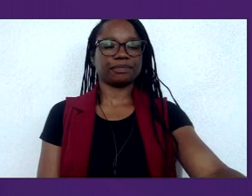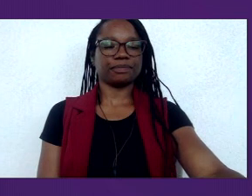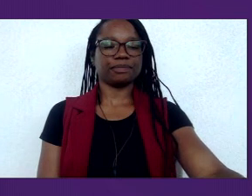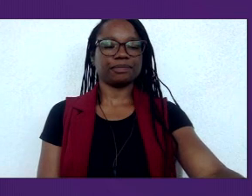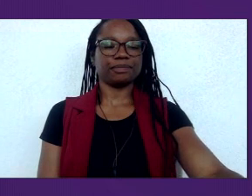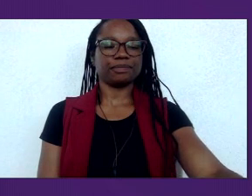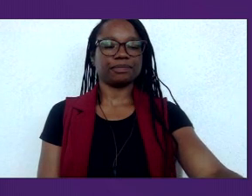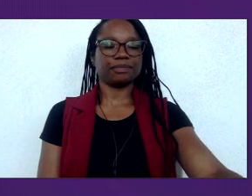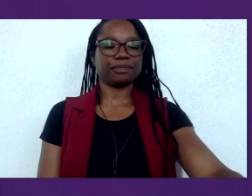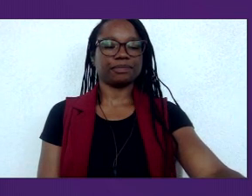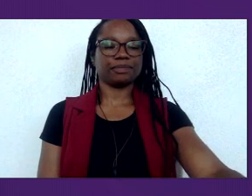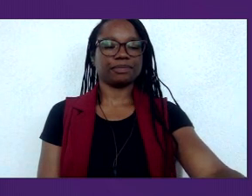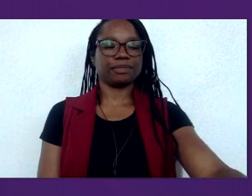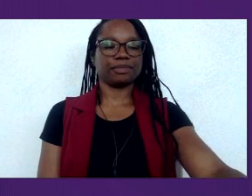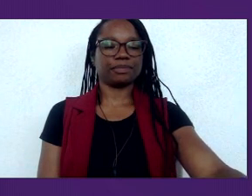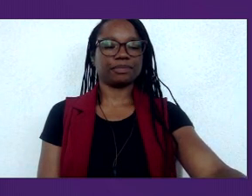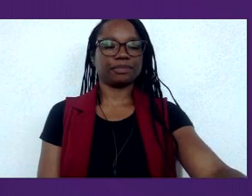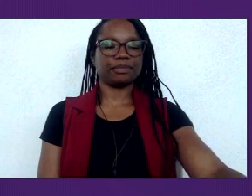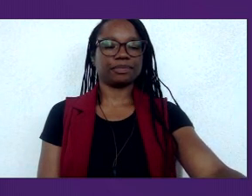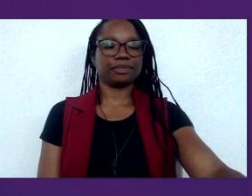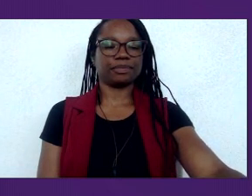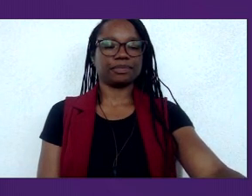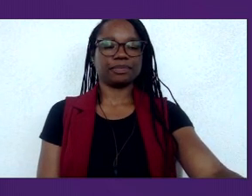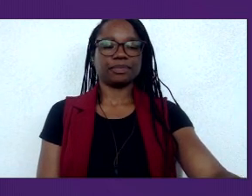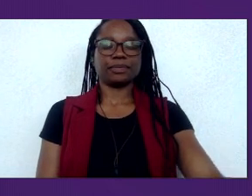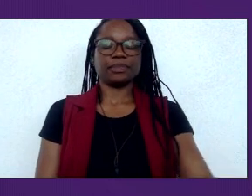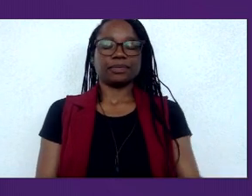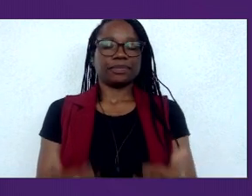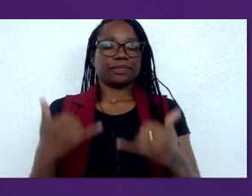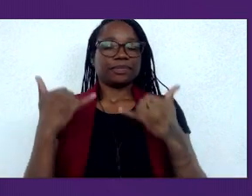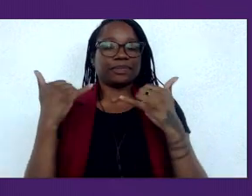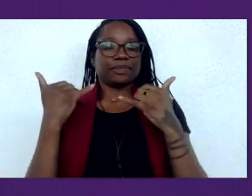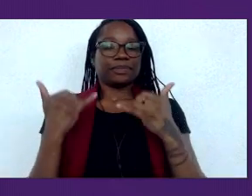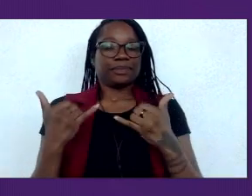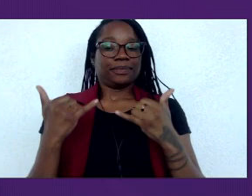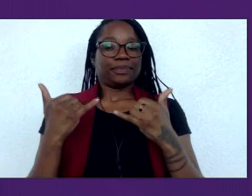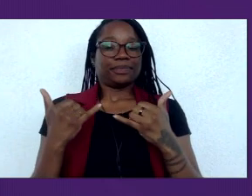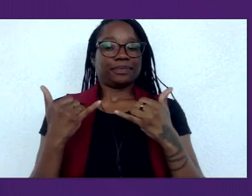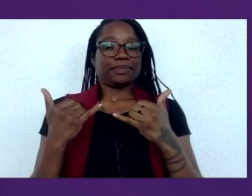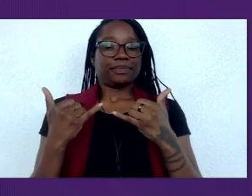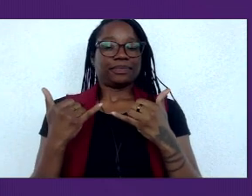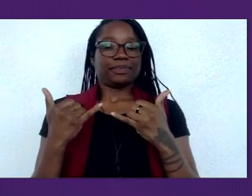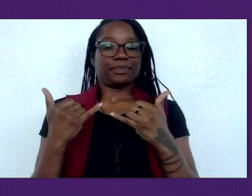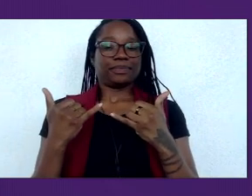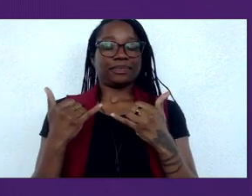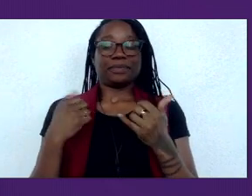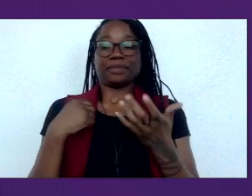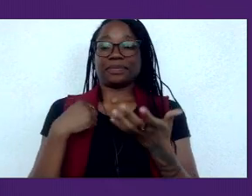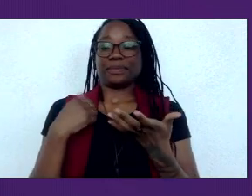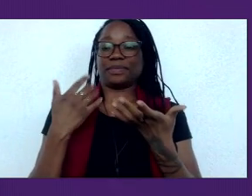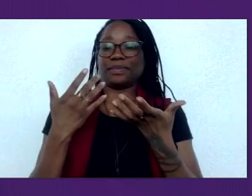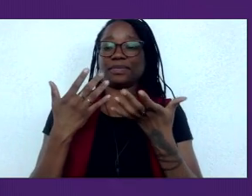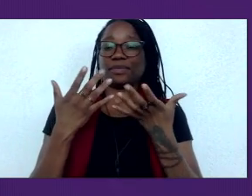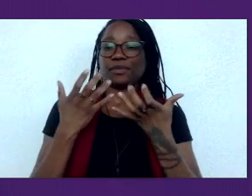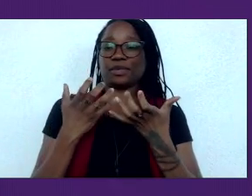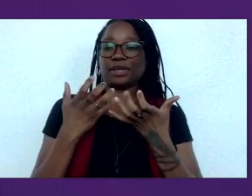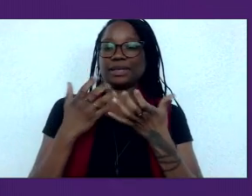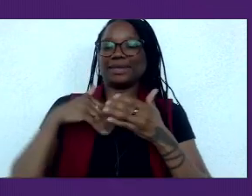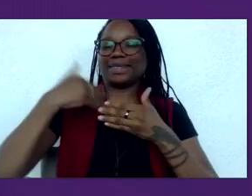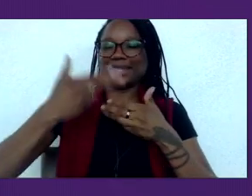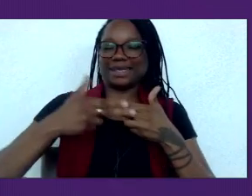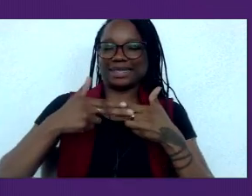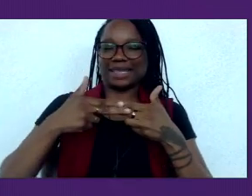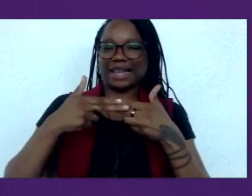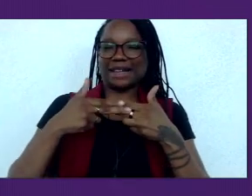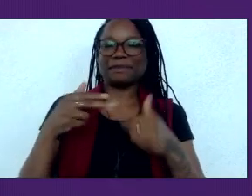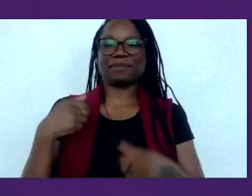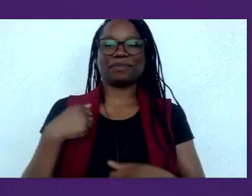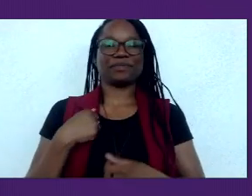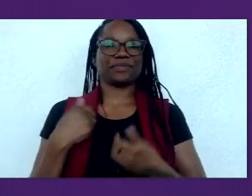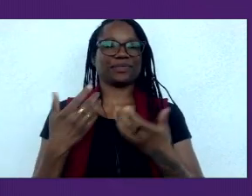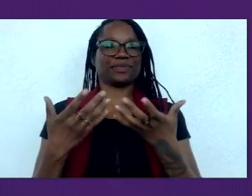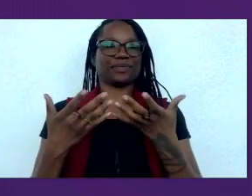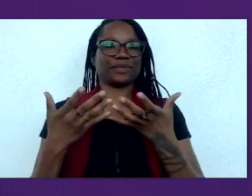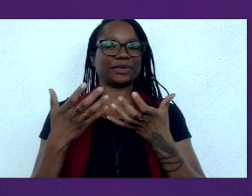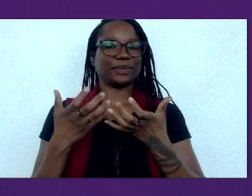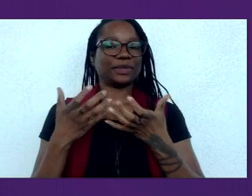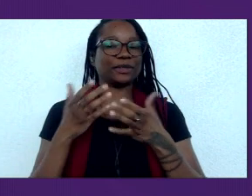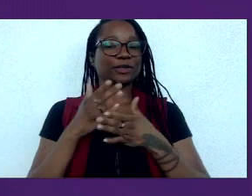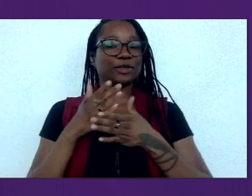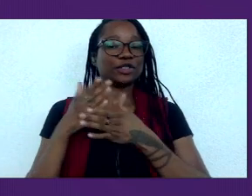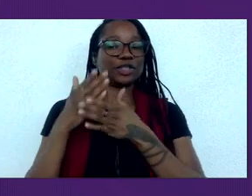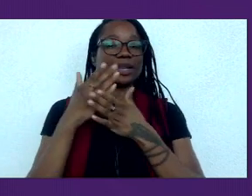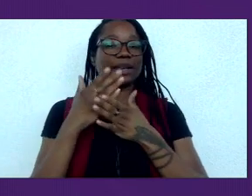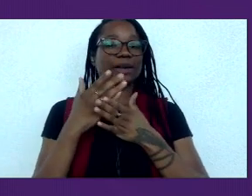Now, I like to share... Next slide. I'd like to share a student's poem.